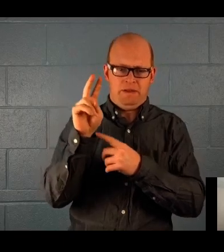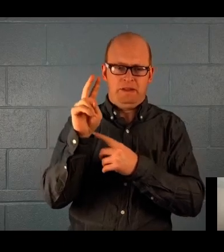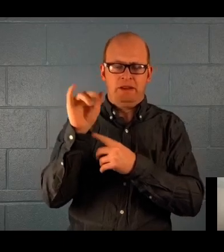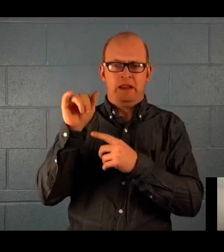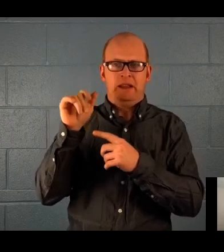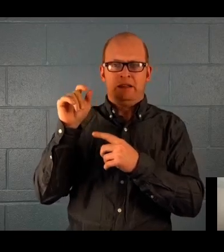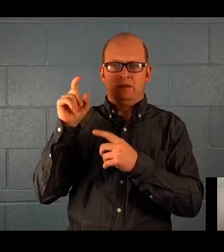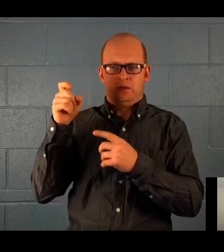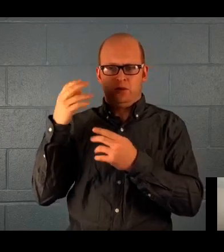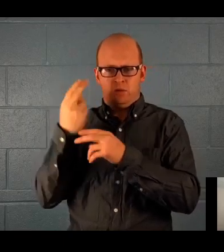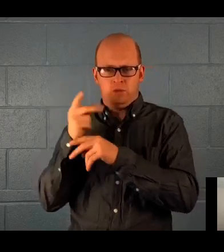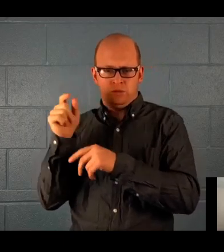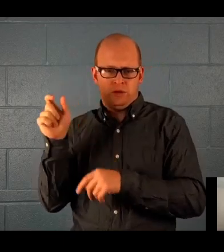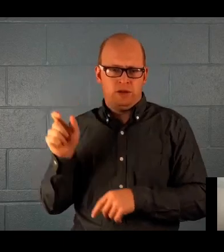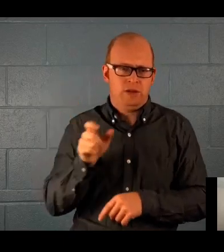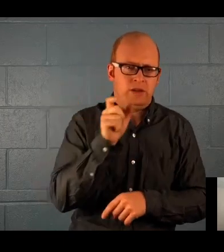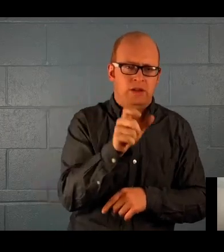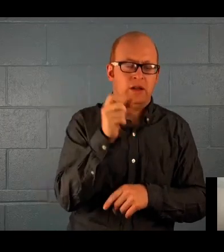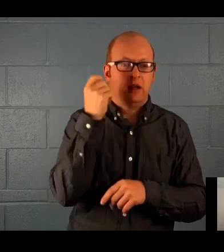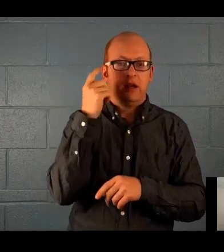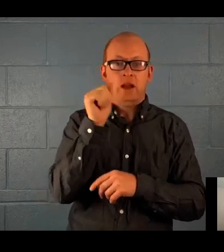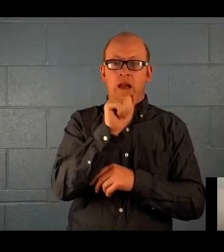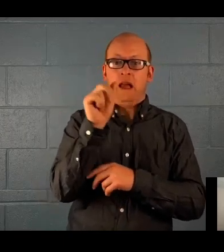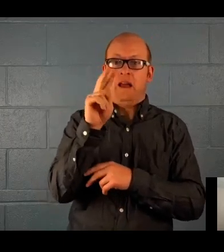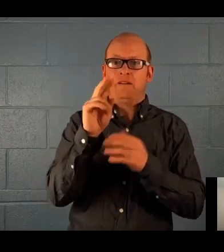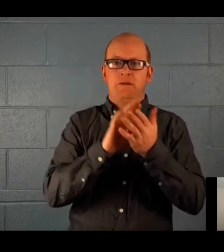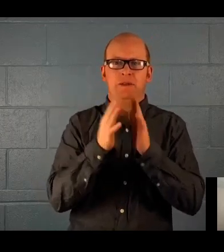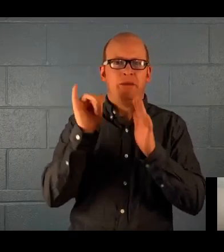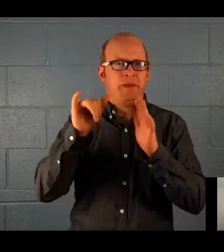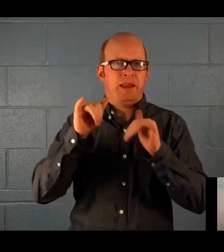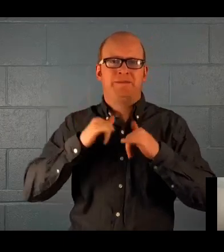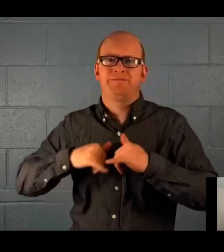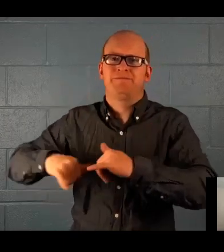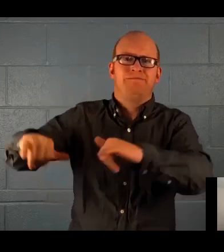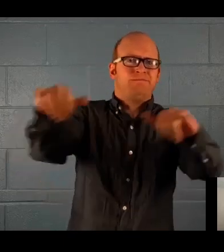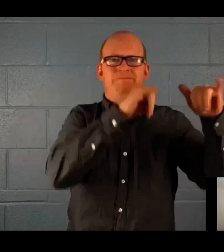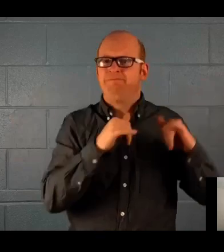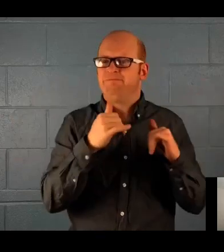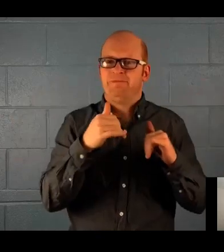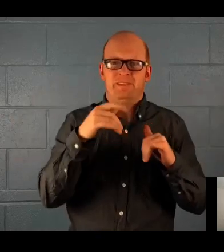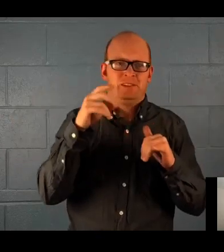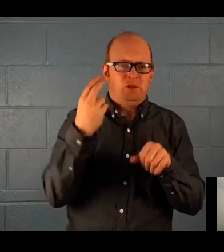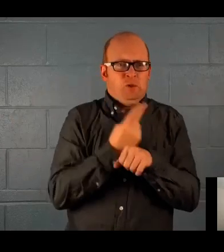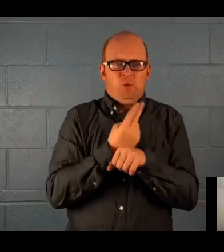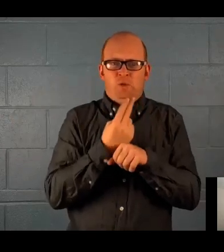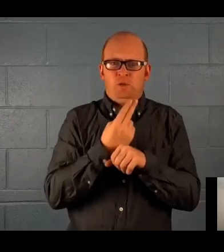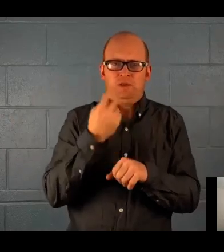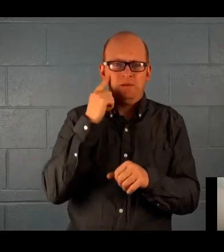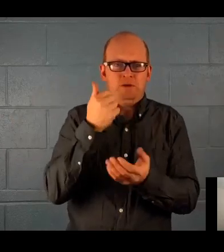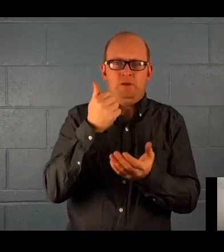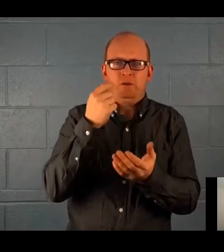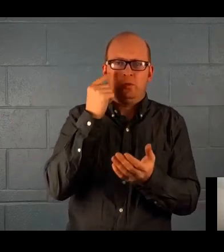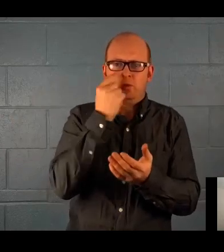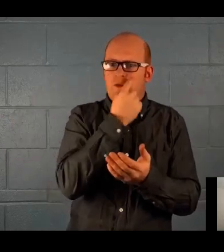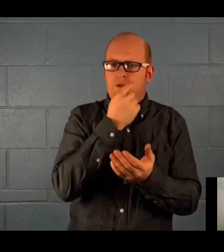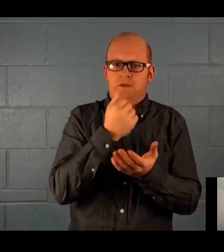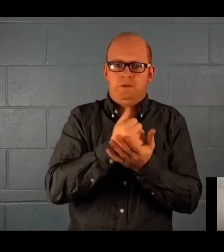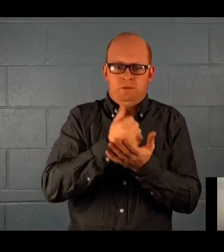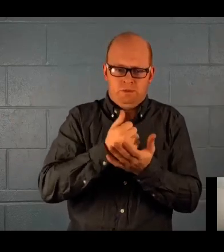in retinal gene therapy. But as I mentioned before, it has a relatively small packaging capacity. It can only fit a piece of DNA that's